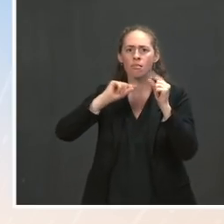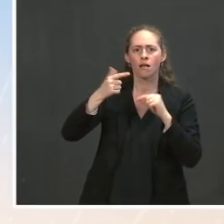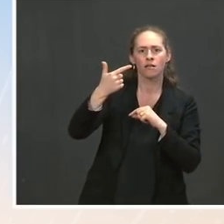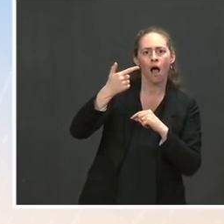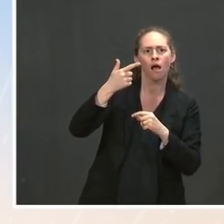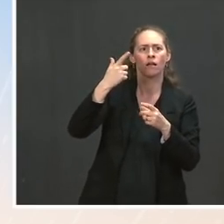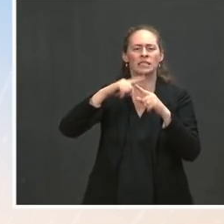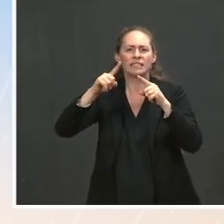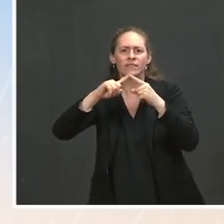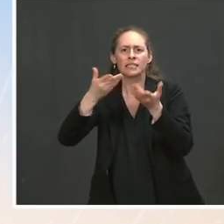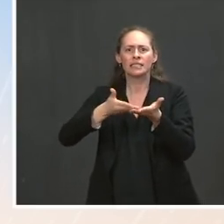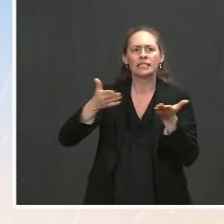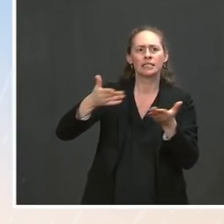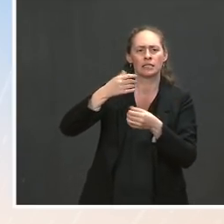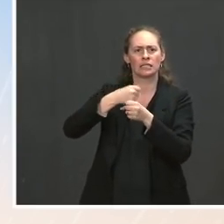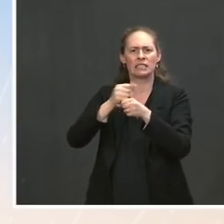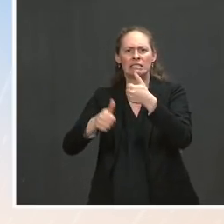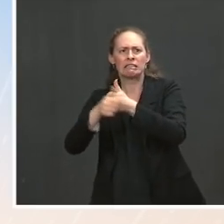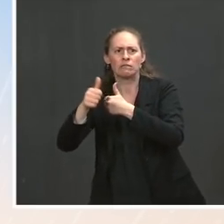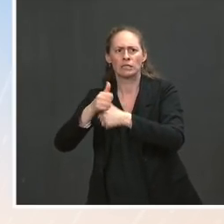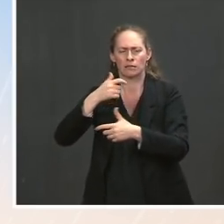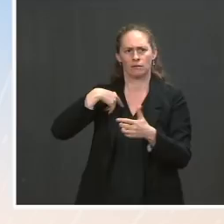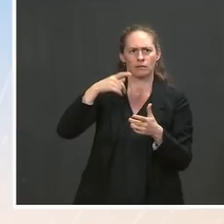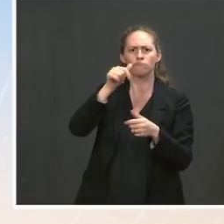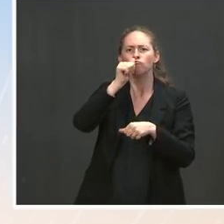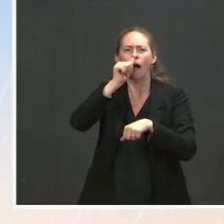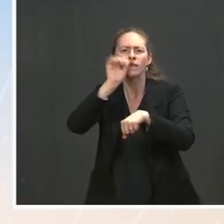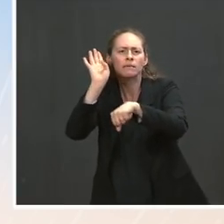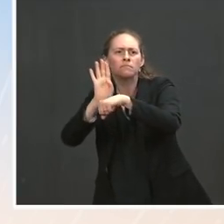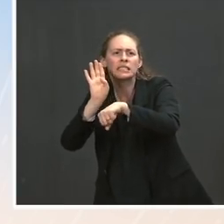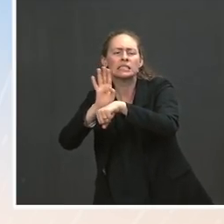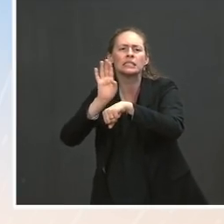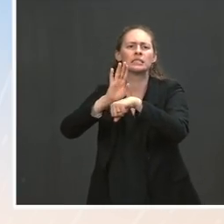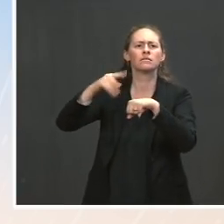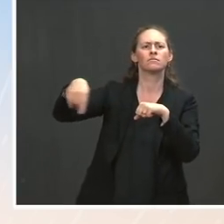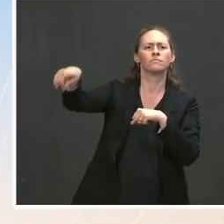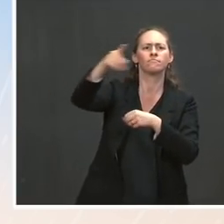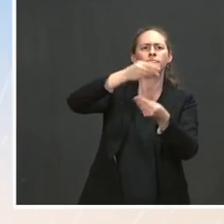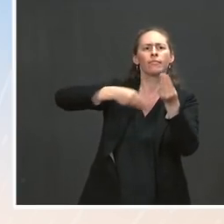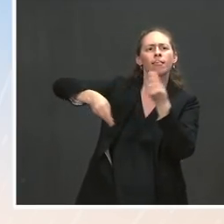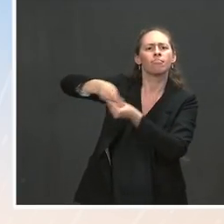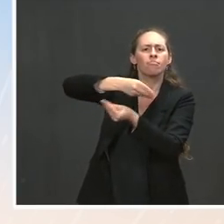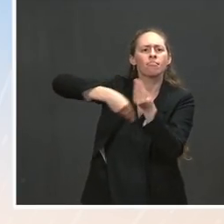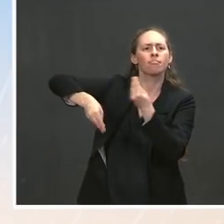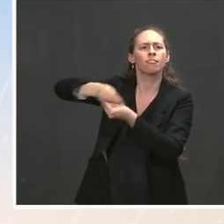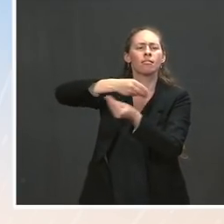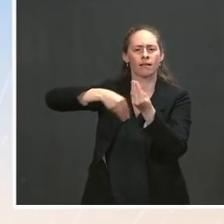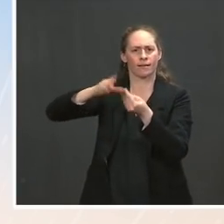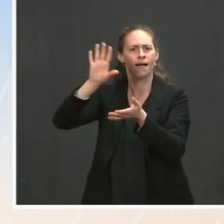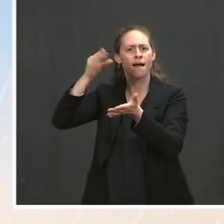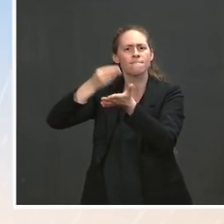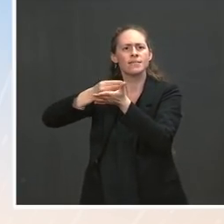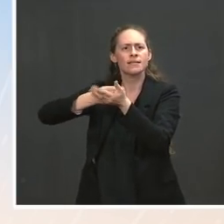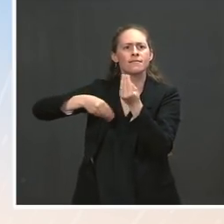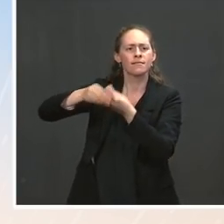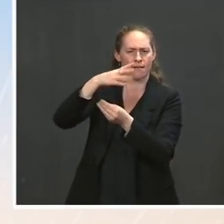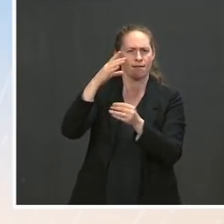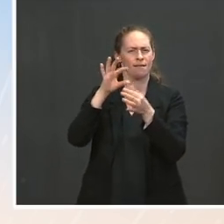But a lot of that action would happen from commerce, and in some cases, the State Department. And again, I expect they'll have more specifics to say later today on this.